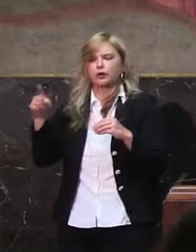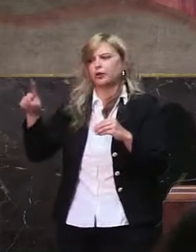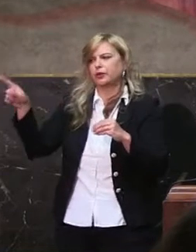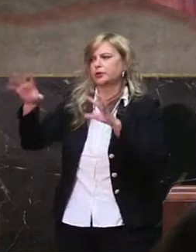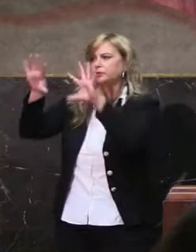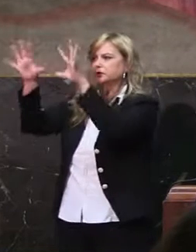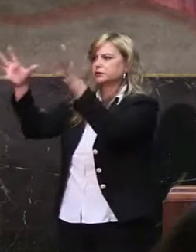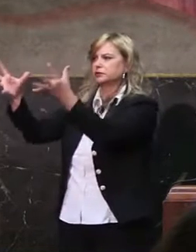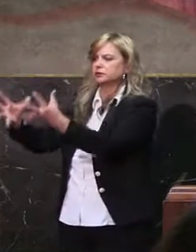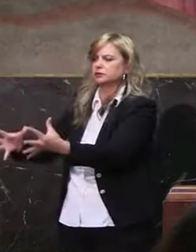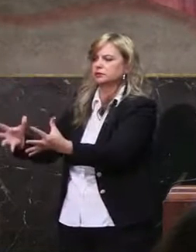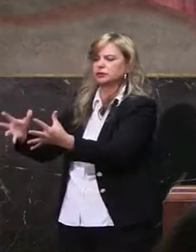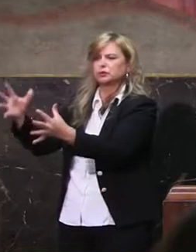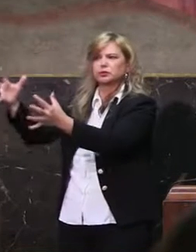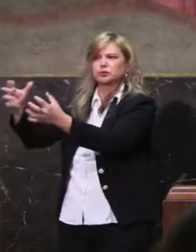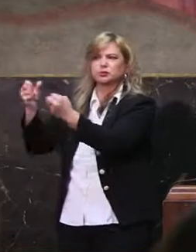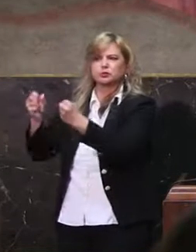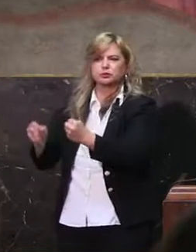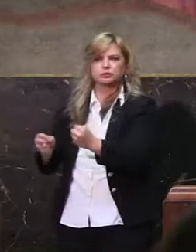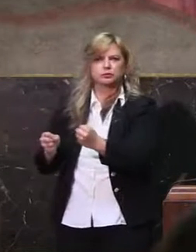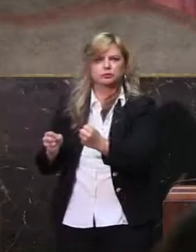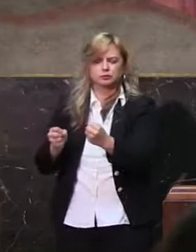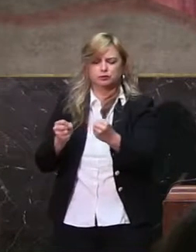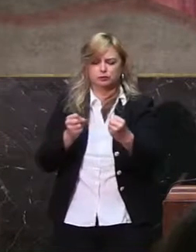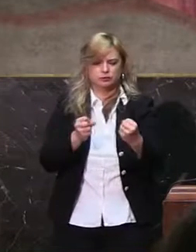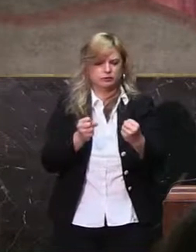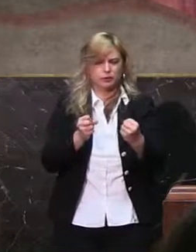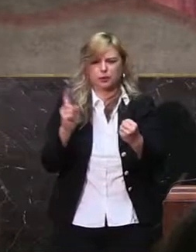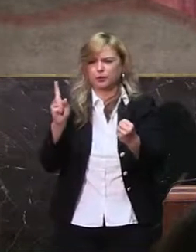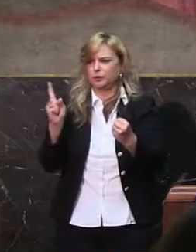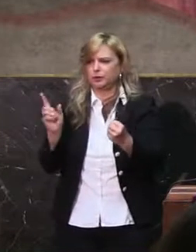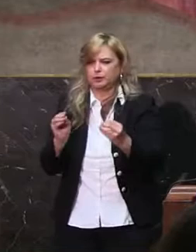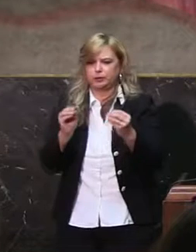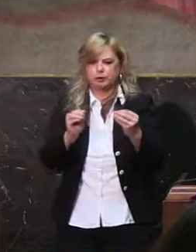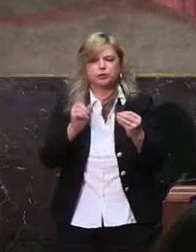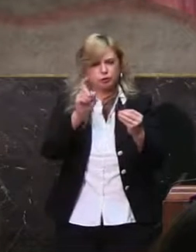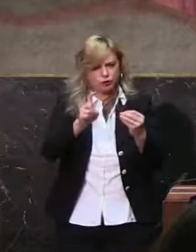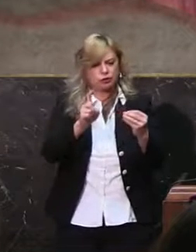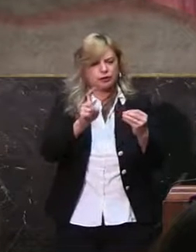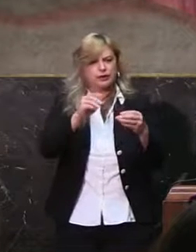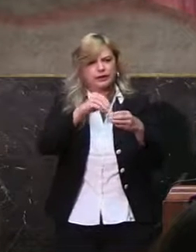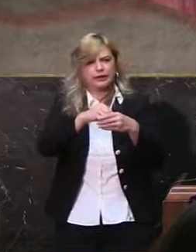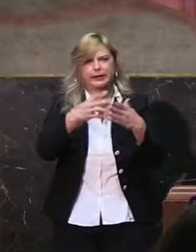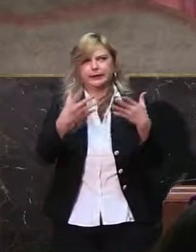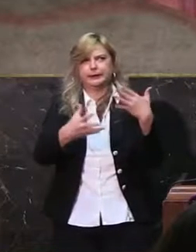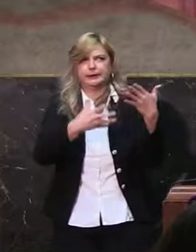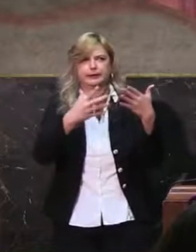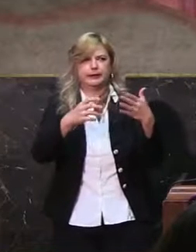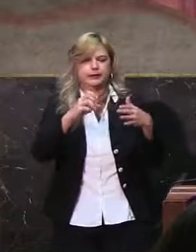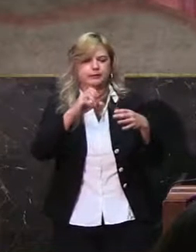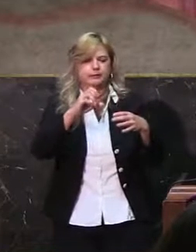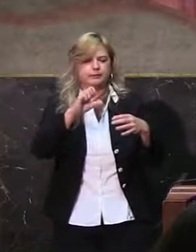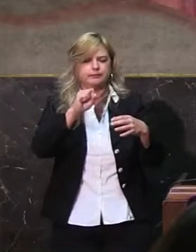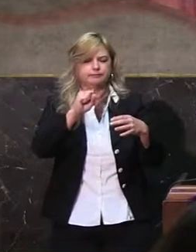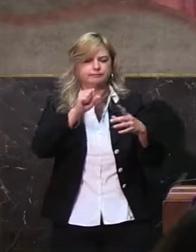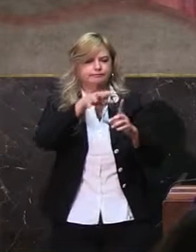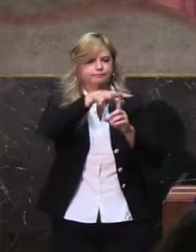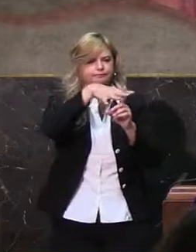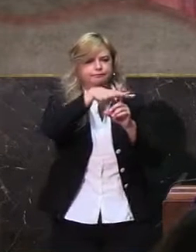they ought to be put somewhere in a historically accurate factual setting, you know an appropriate setting I guess I